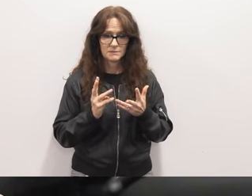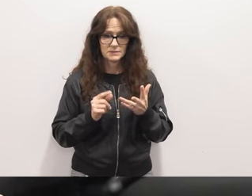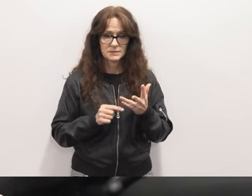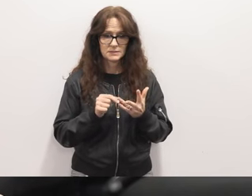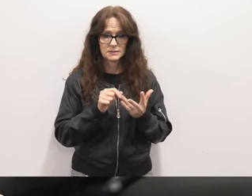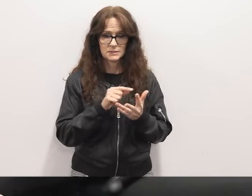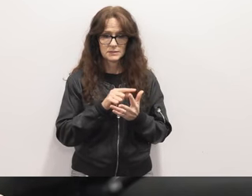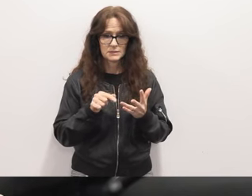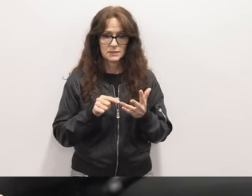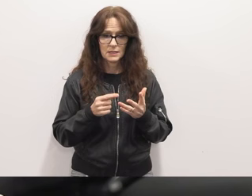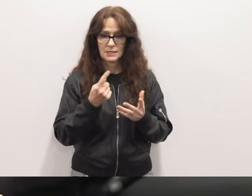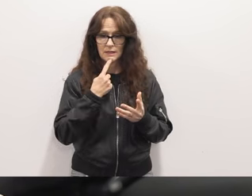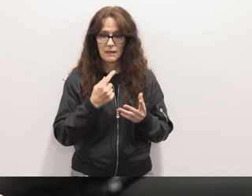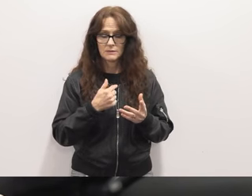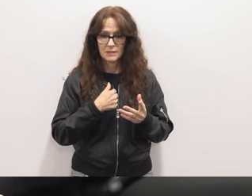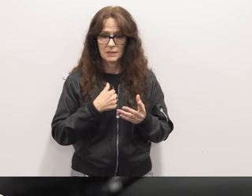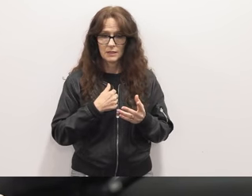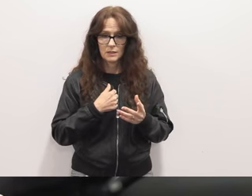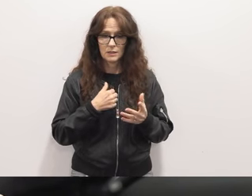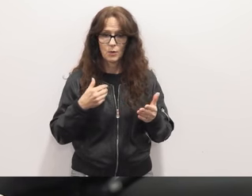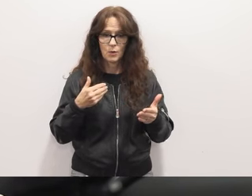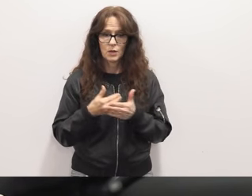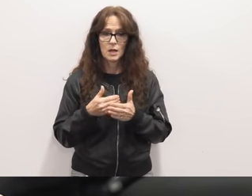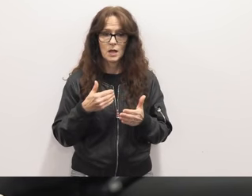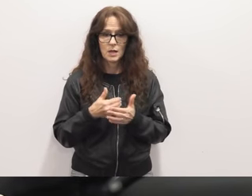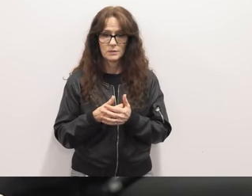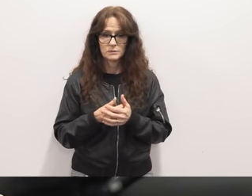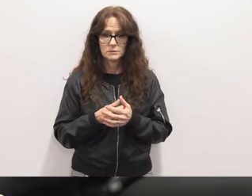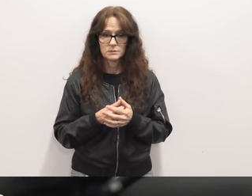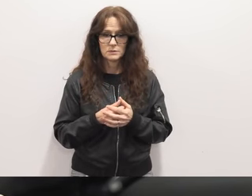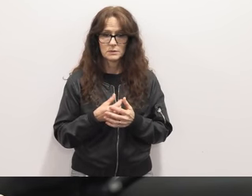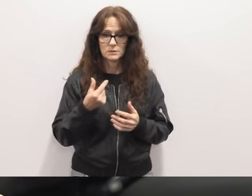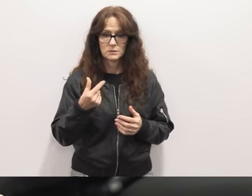So that tells me that we're close. We're close.